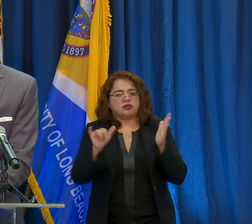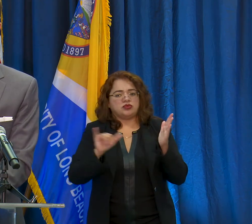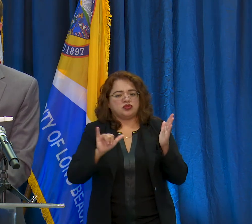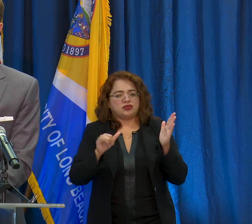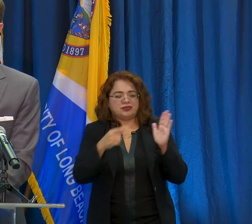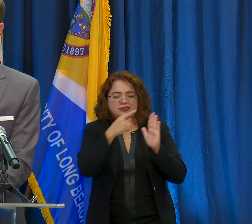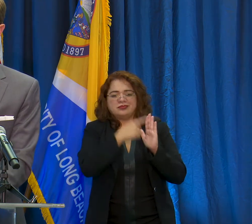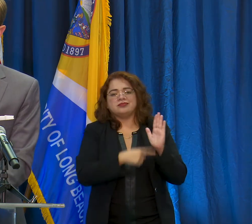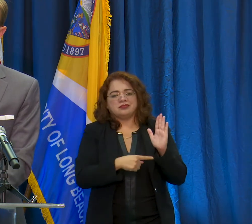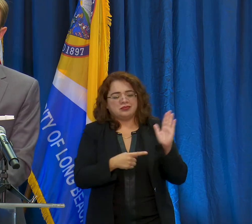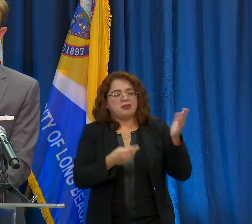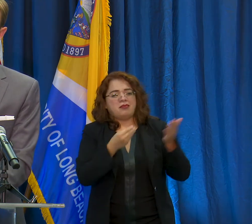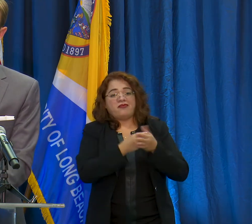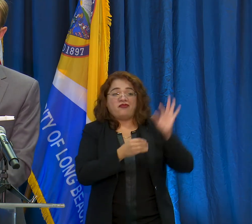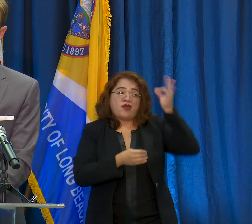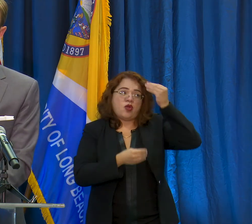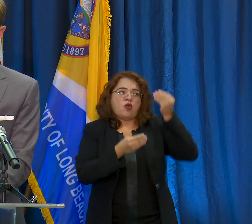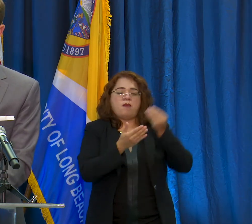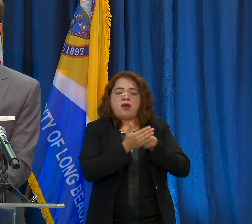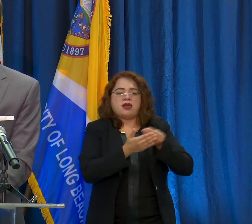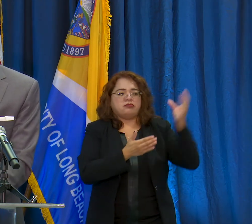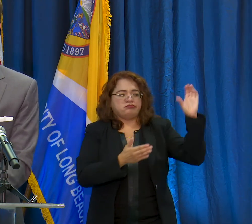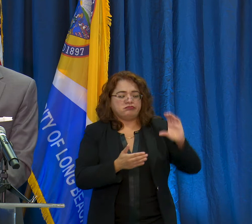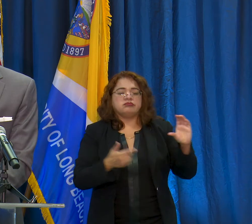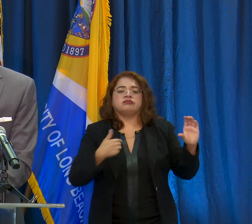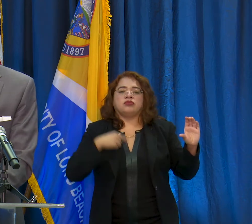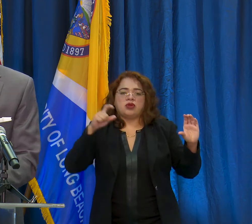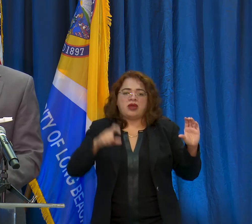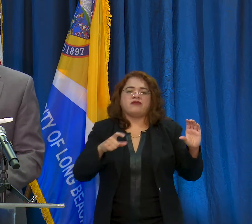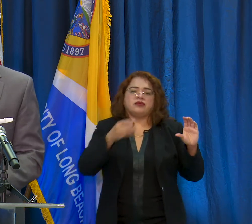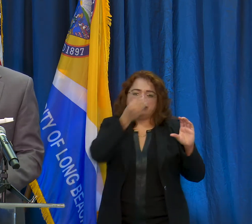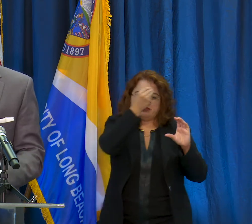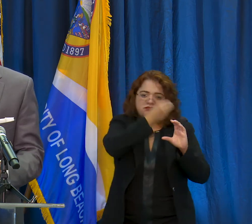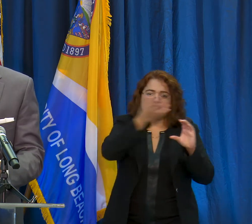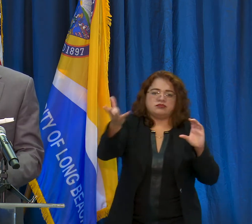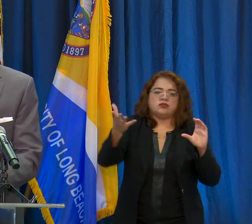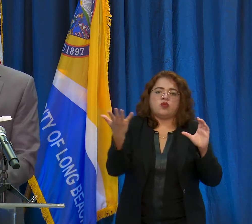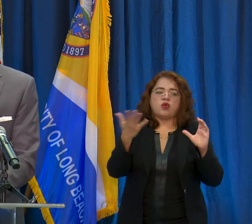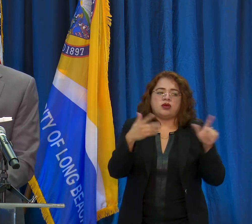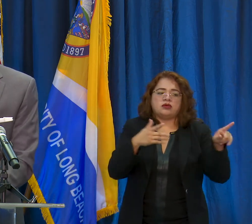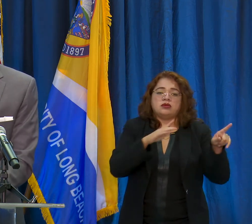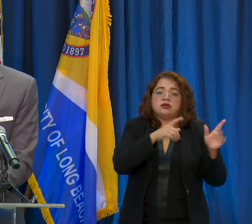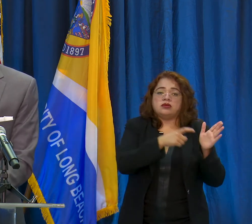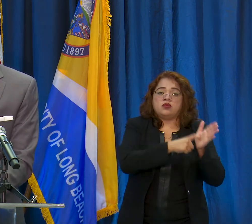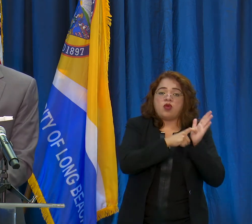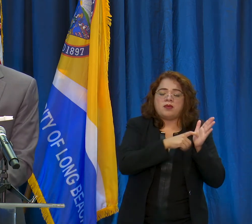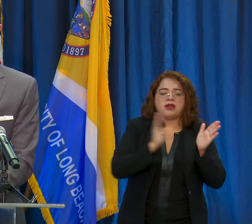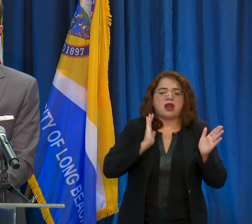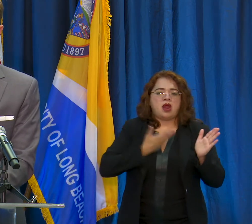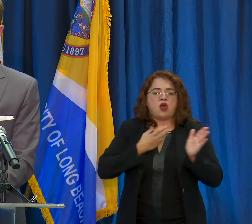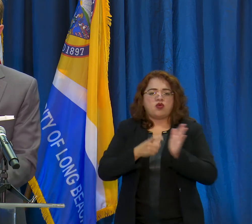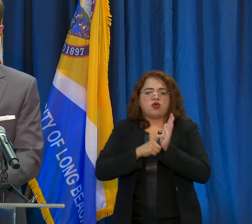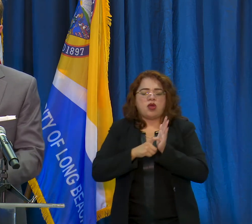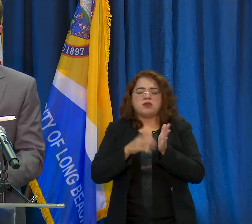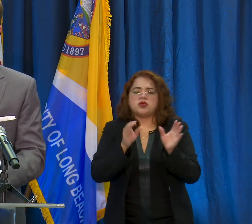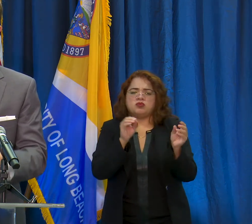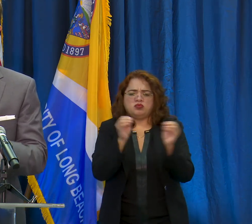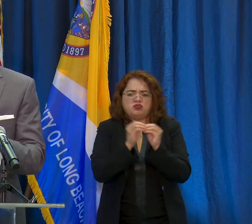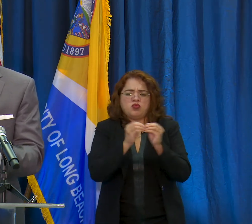funds which we will we'll be sharing in detail over the coming days. They will also